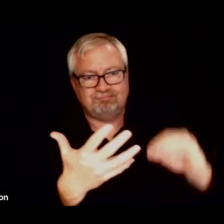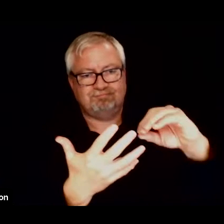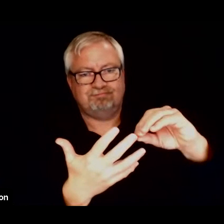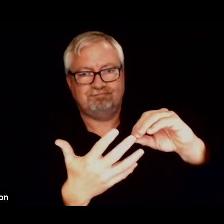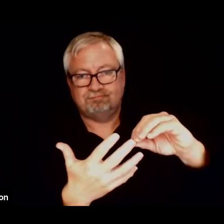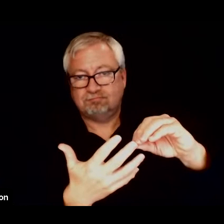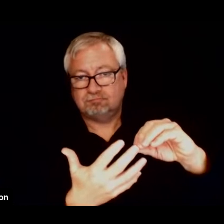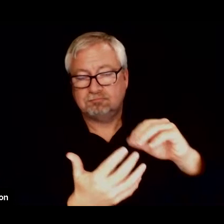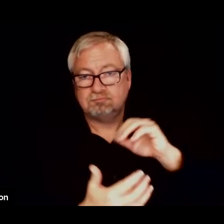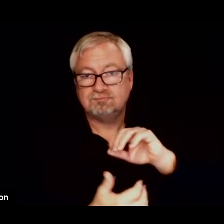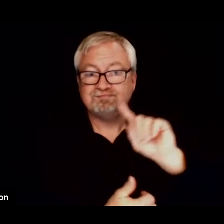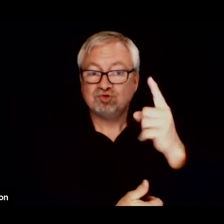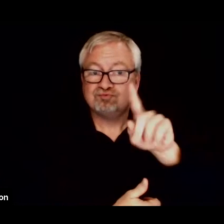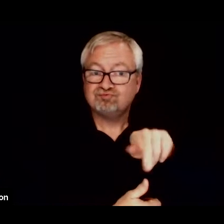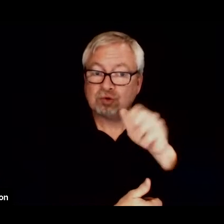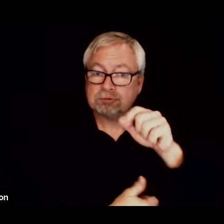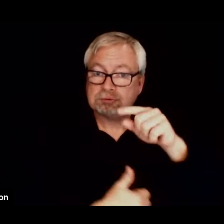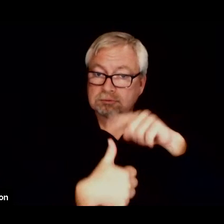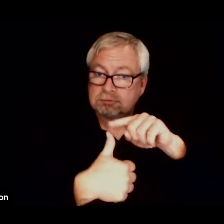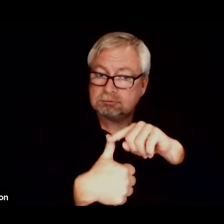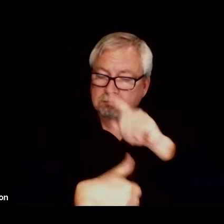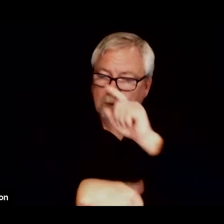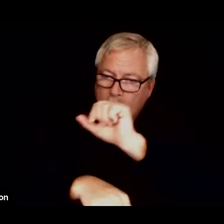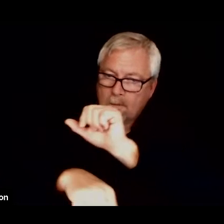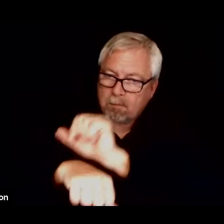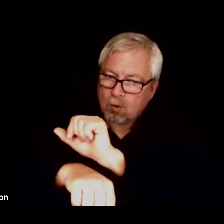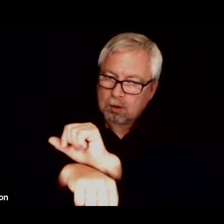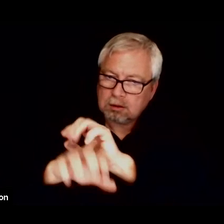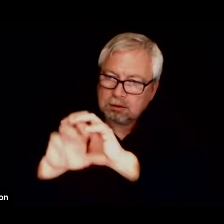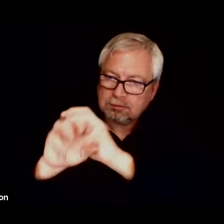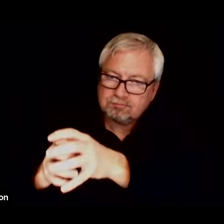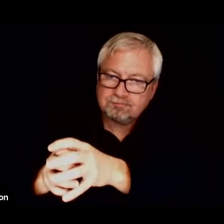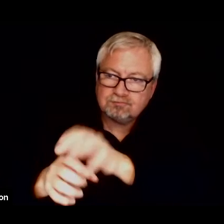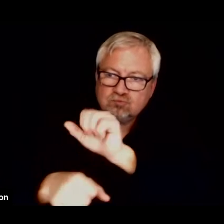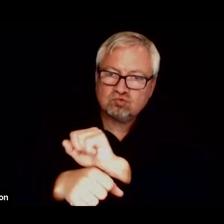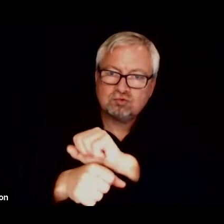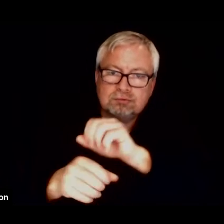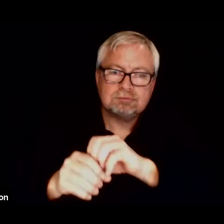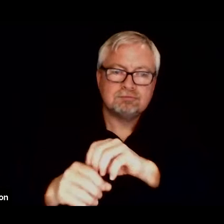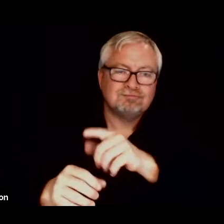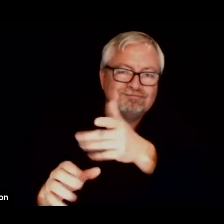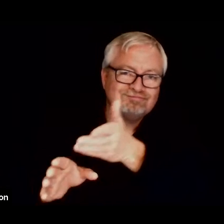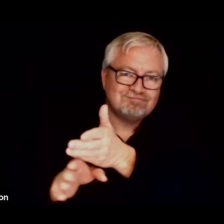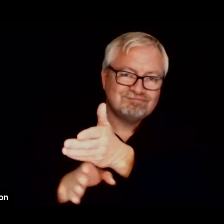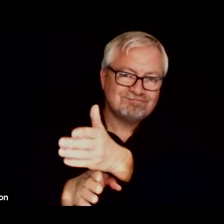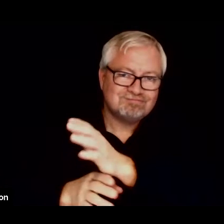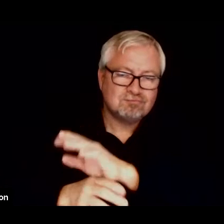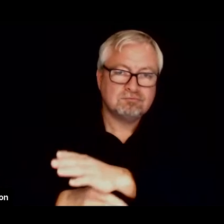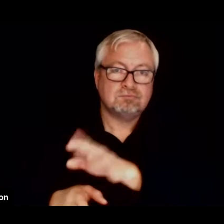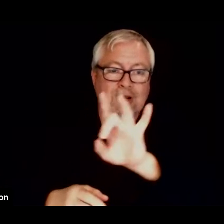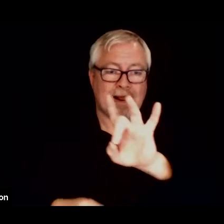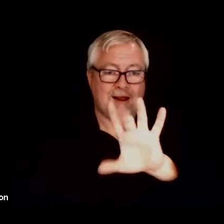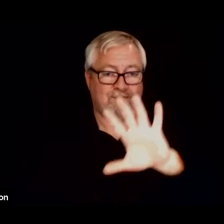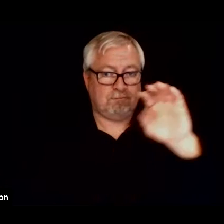employer-based the decision was that 85 of the vaccine would be allocated strictly on